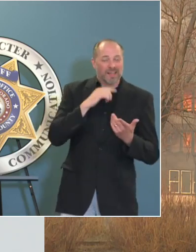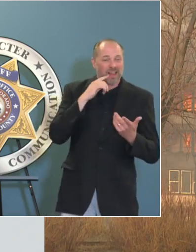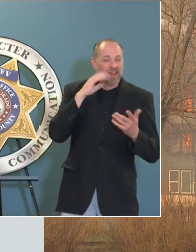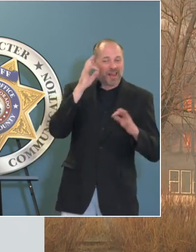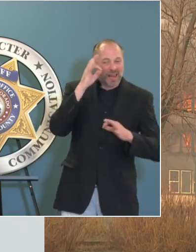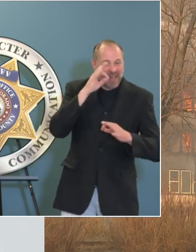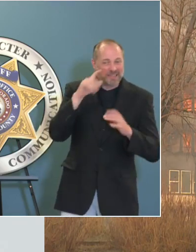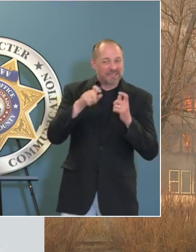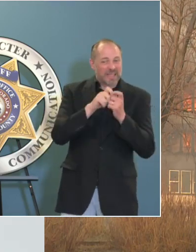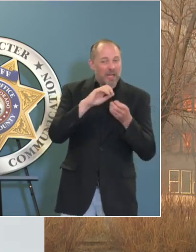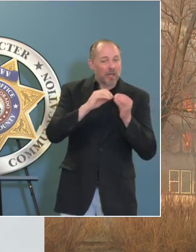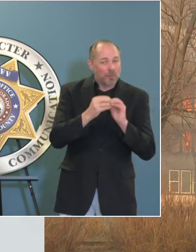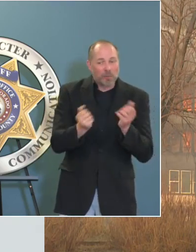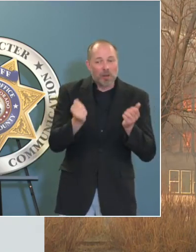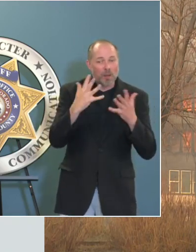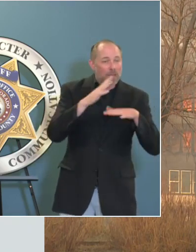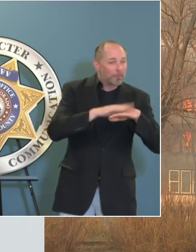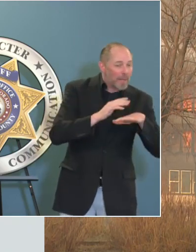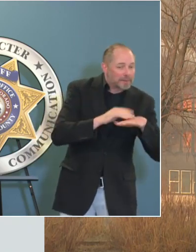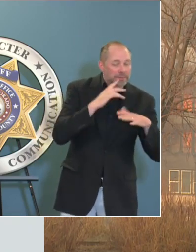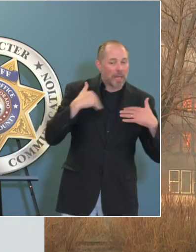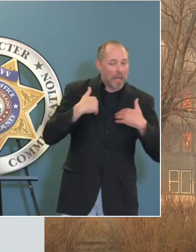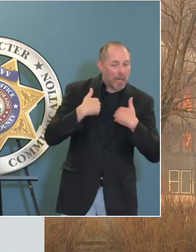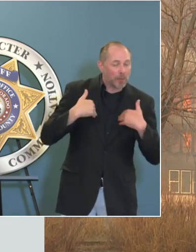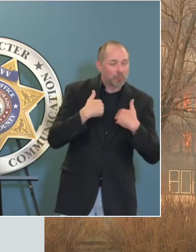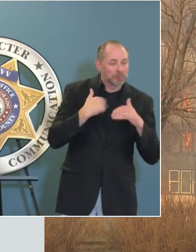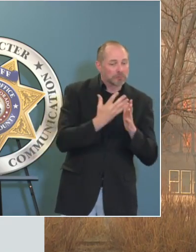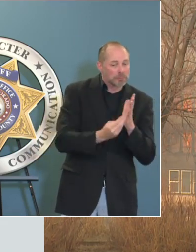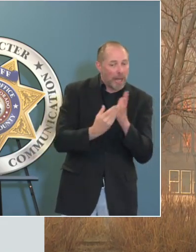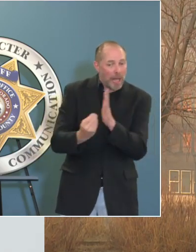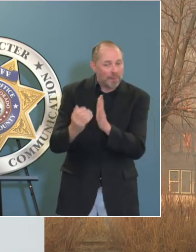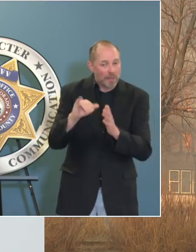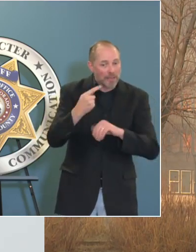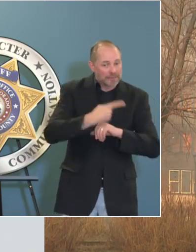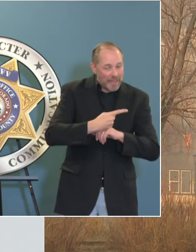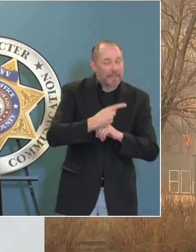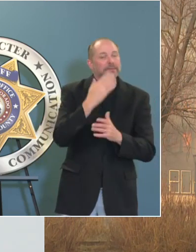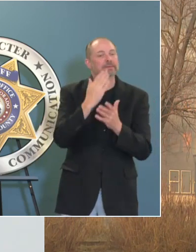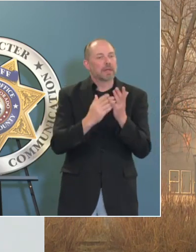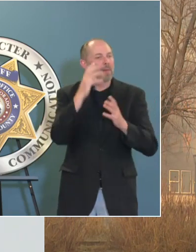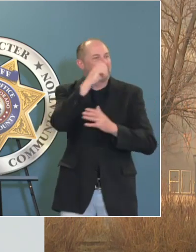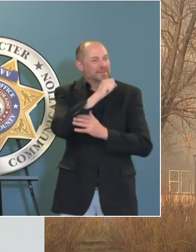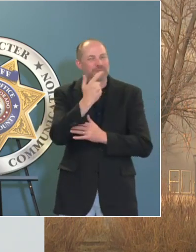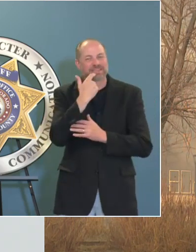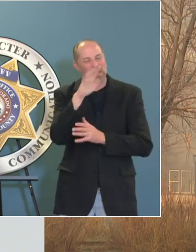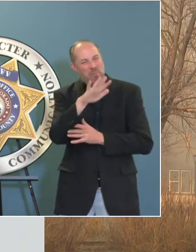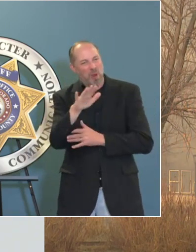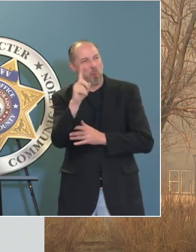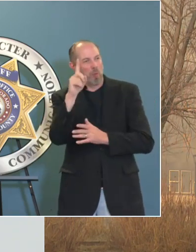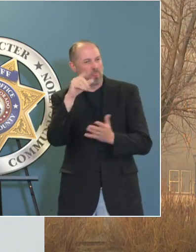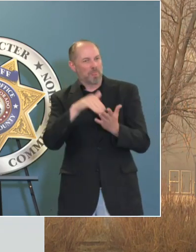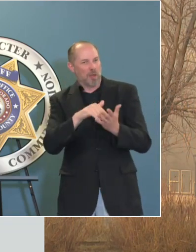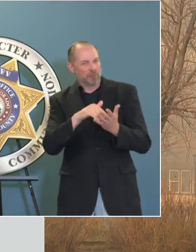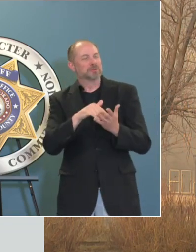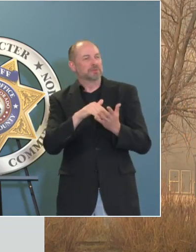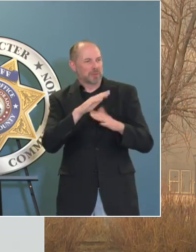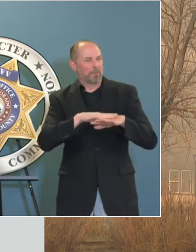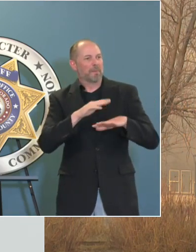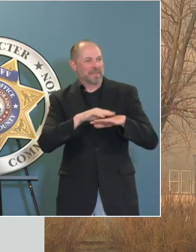SHARKEY WAS 69 AND EDNA TURNBULL WHO WAS 91. AND ALTHOUGH WE DON'T KNOW THE EXACT NUMBER OF PETS AND